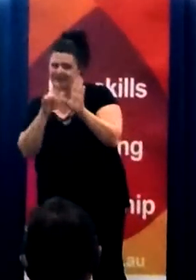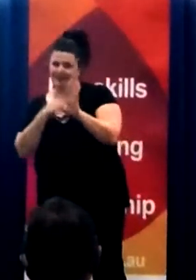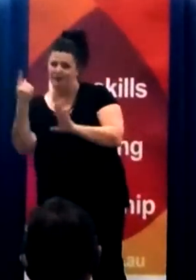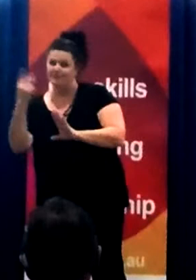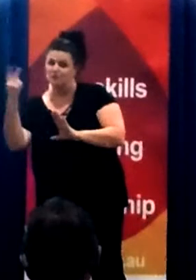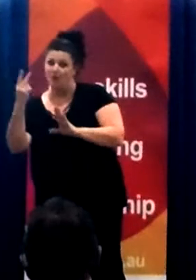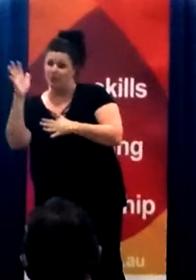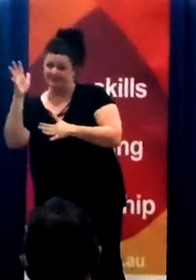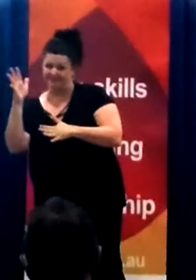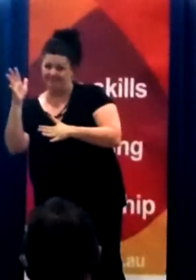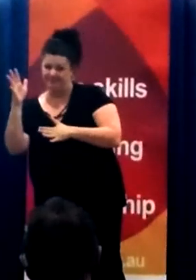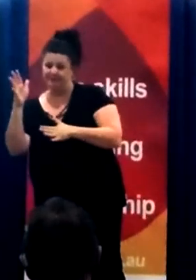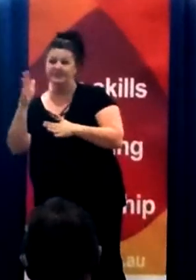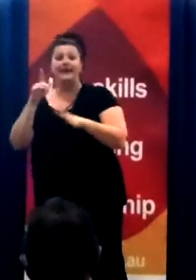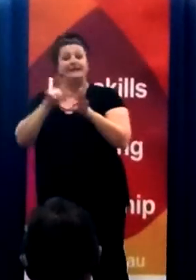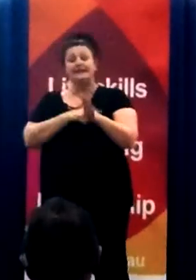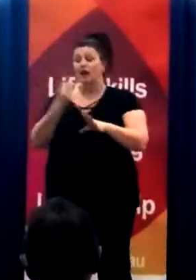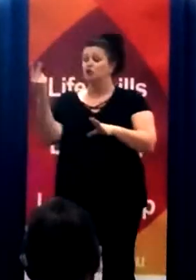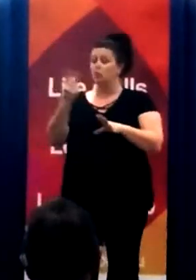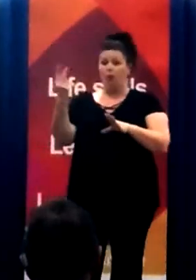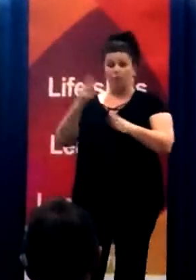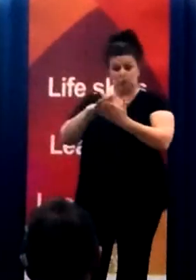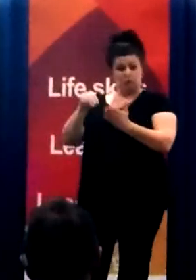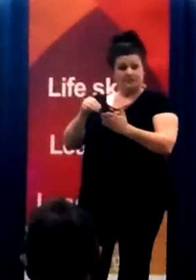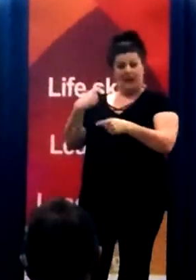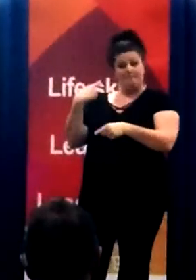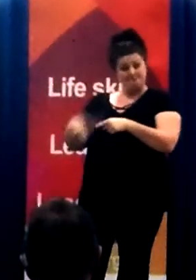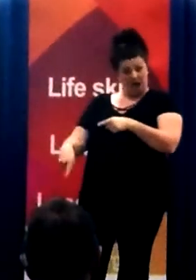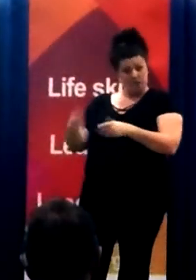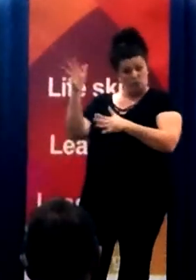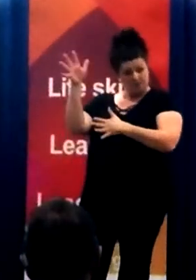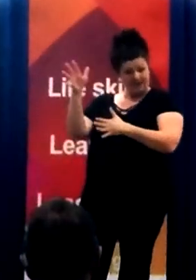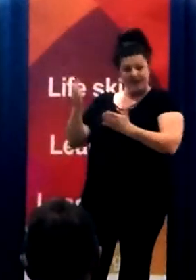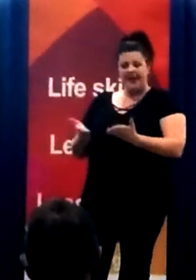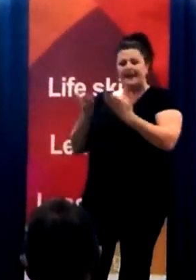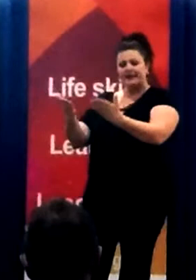Year 12 students passing Auslan receive a Cert IV.